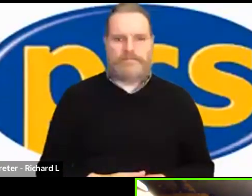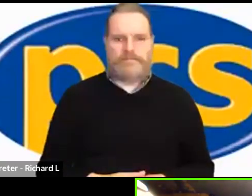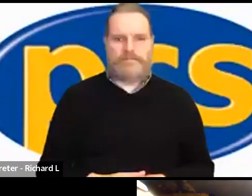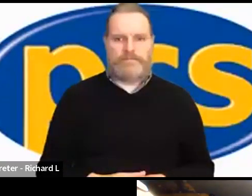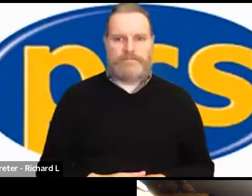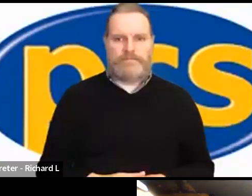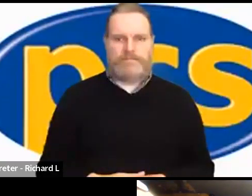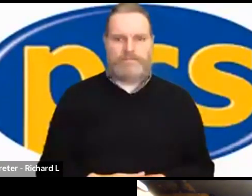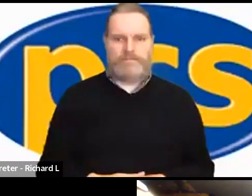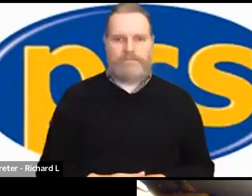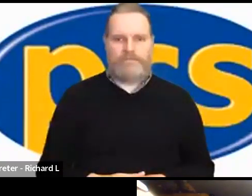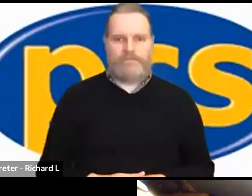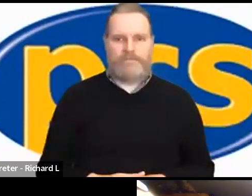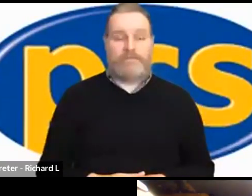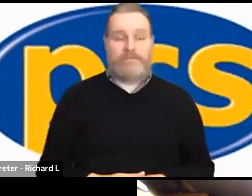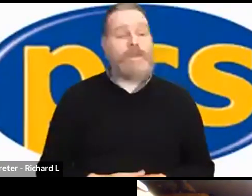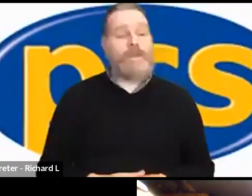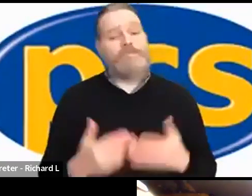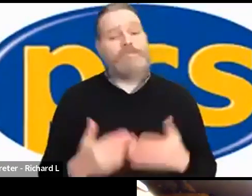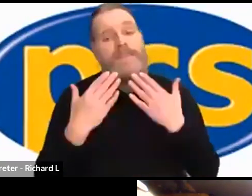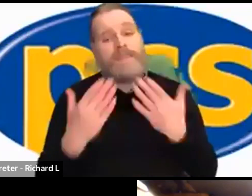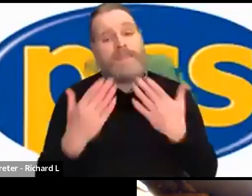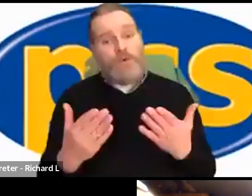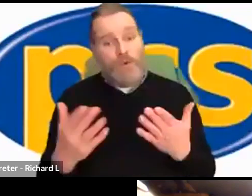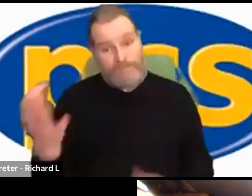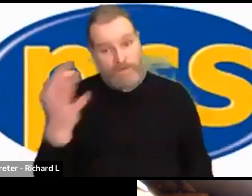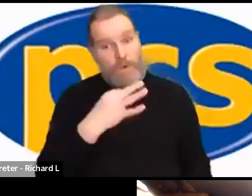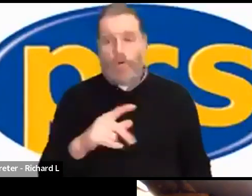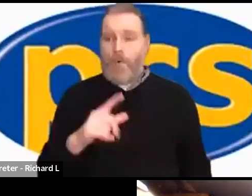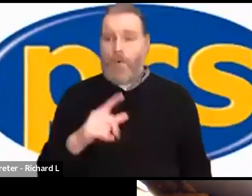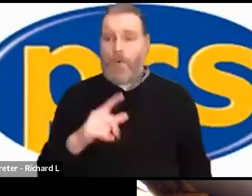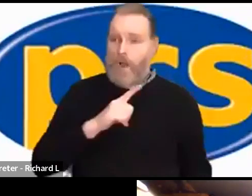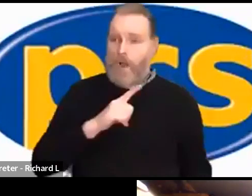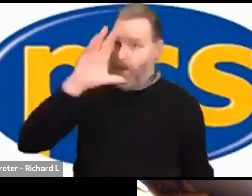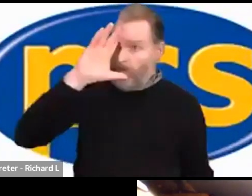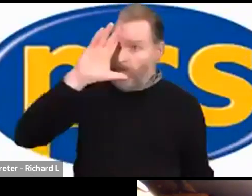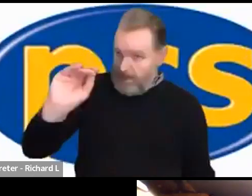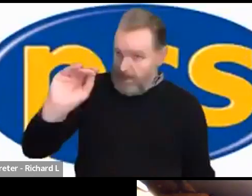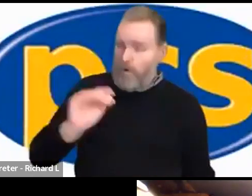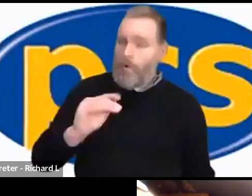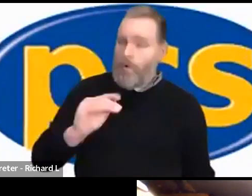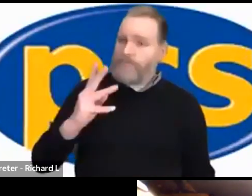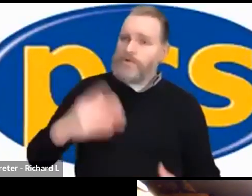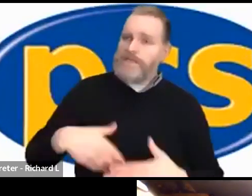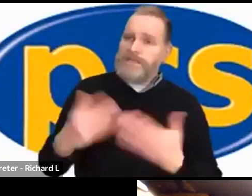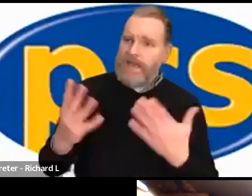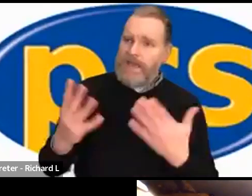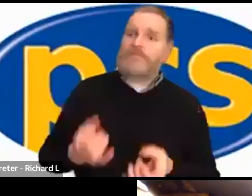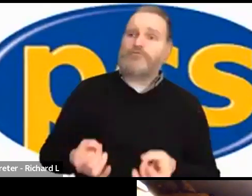That's it. Thank you. Yeah, that's that's that question. Gary.